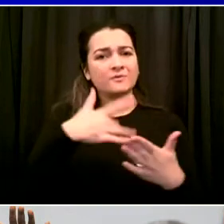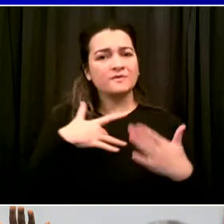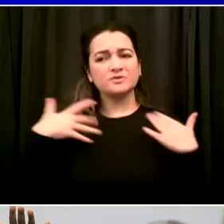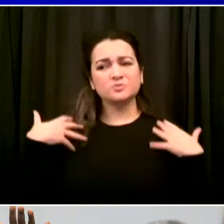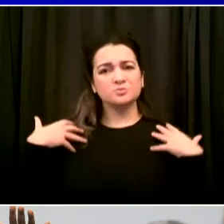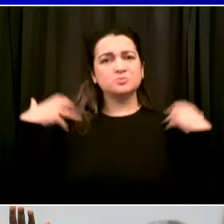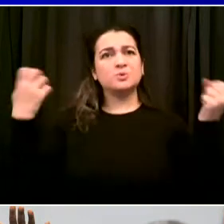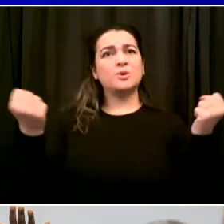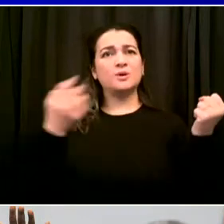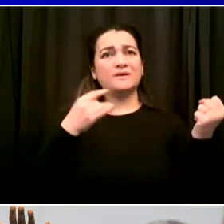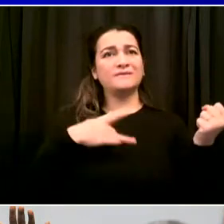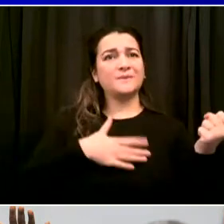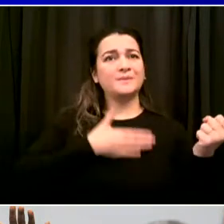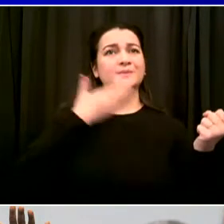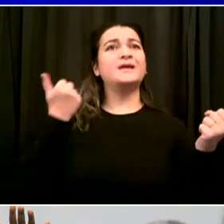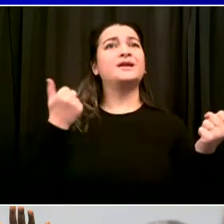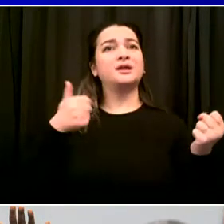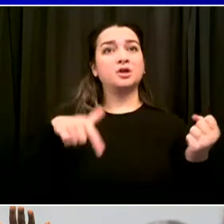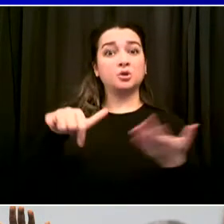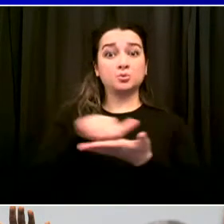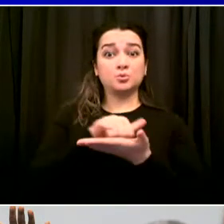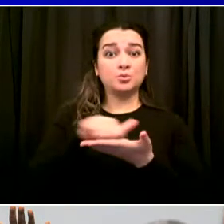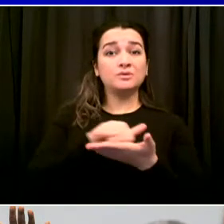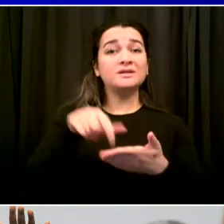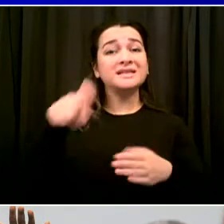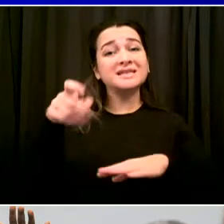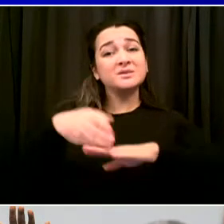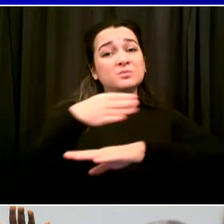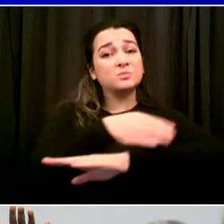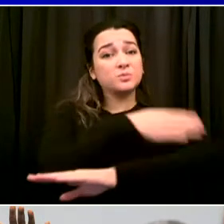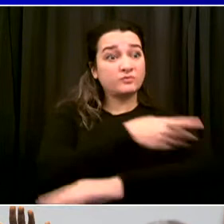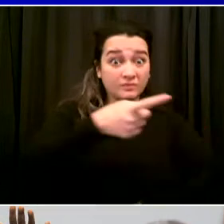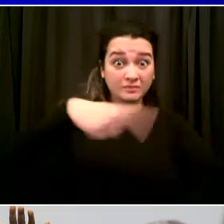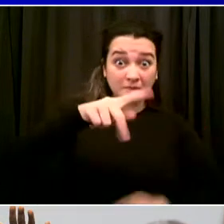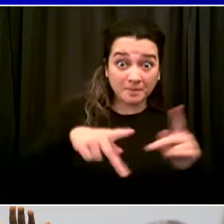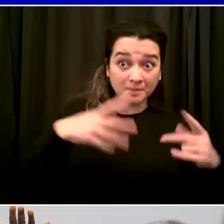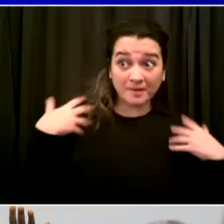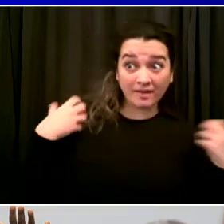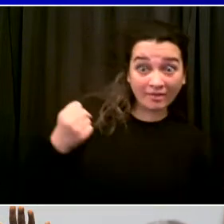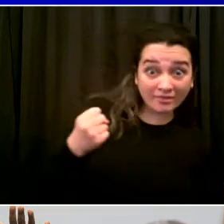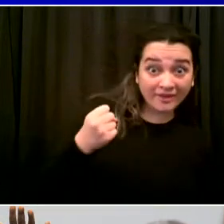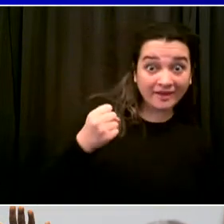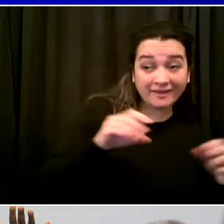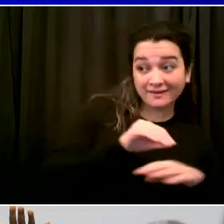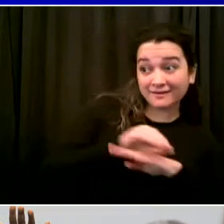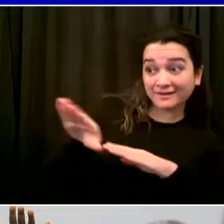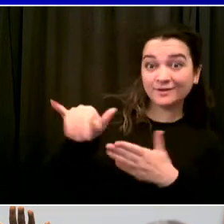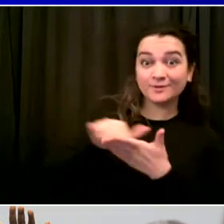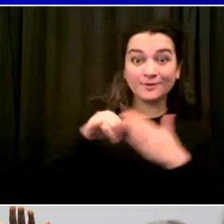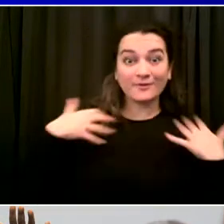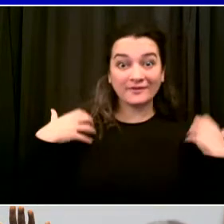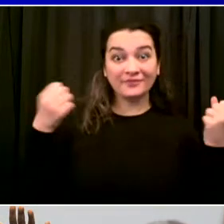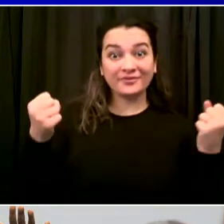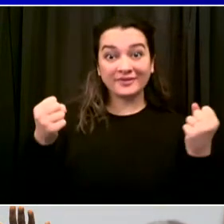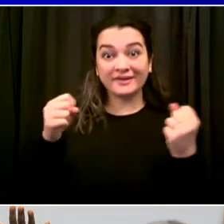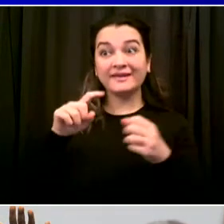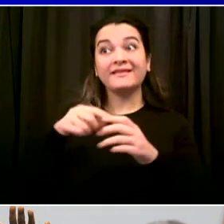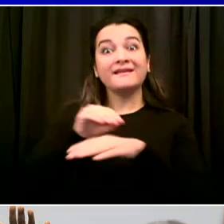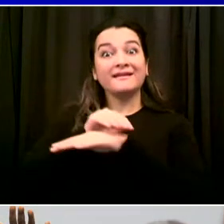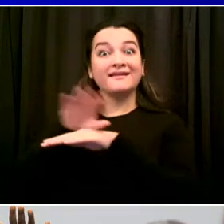MIRACLE OF HEALING THAT WE ARE GOING TO SEE PEOPLE'S HEEL, FAMILY SEAL, OUR CITY, OUR COUNTRY HEALED BEFORE OUR VERY